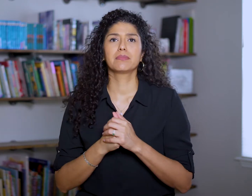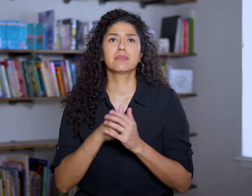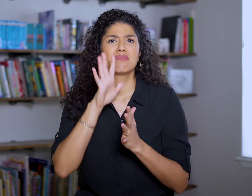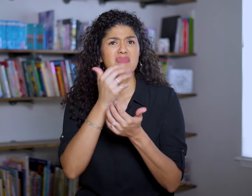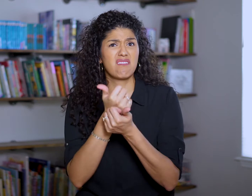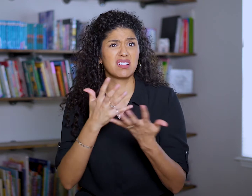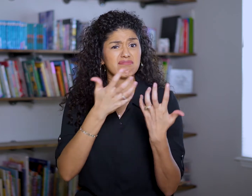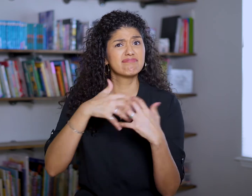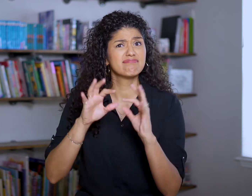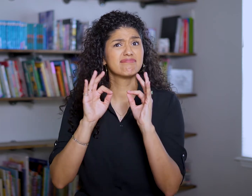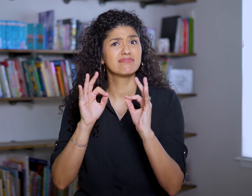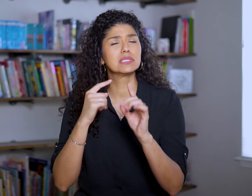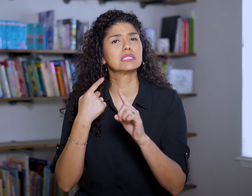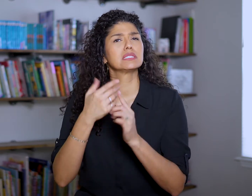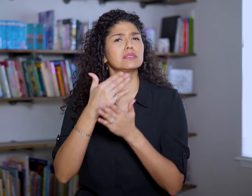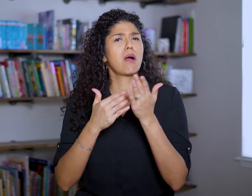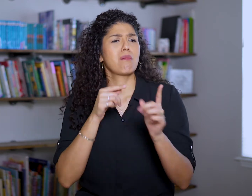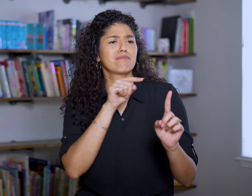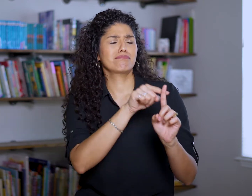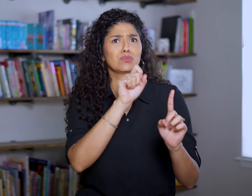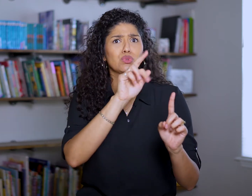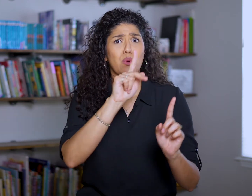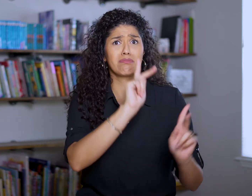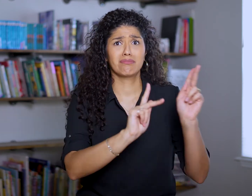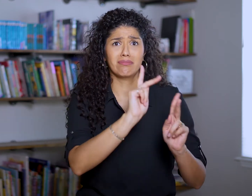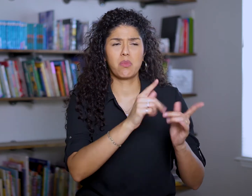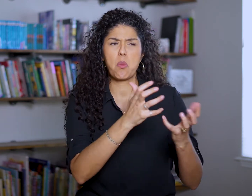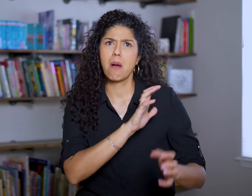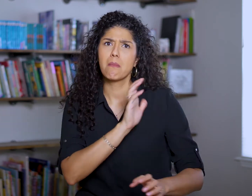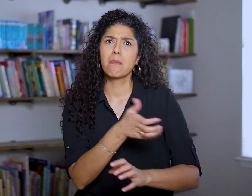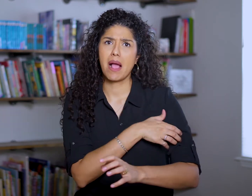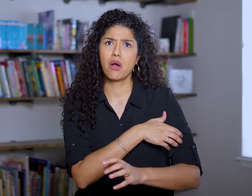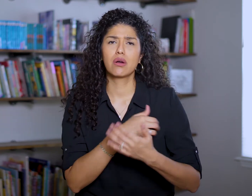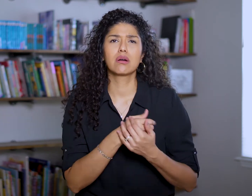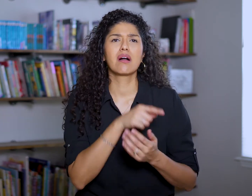Everything goes well until some of Saul’s people want to stay in power.